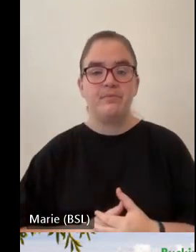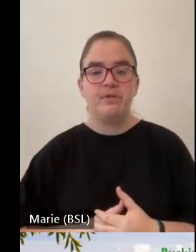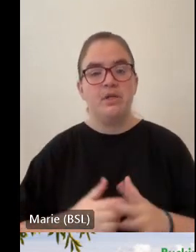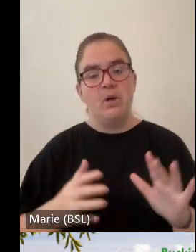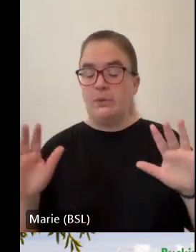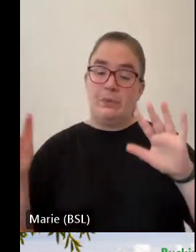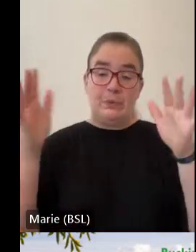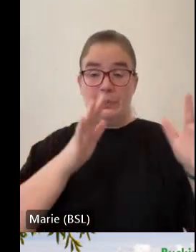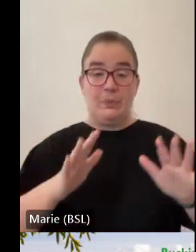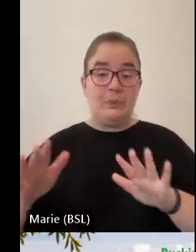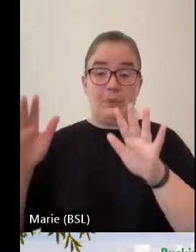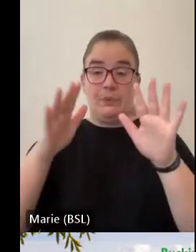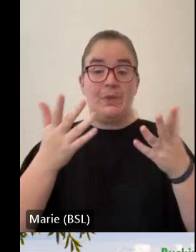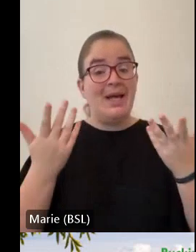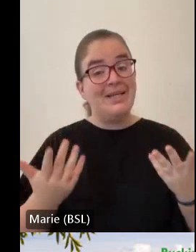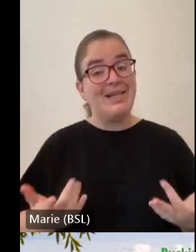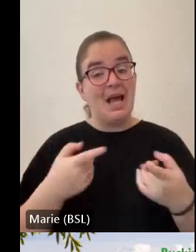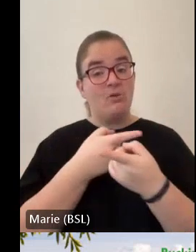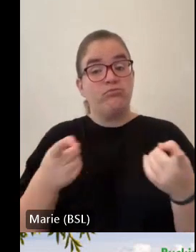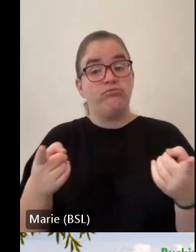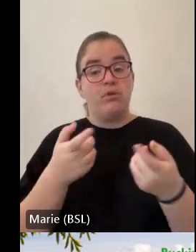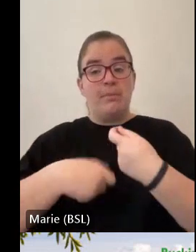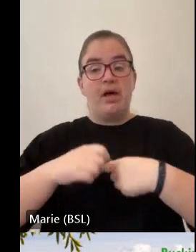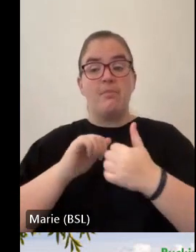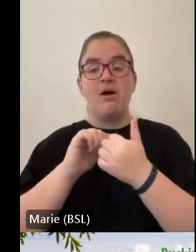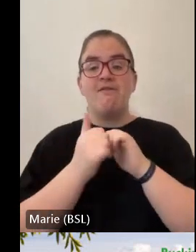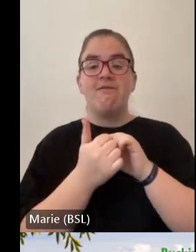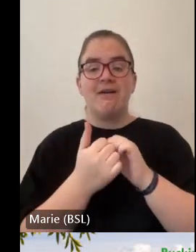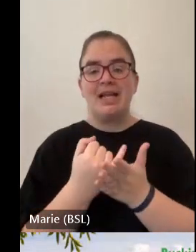So congratulations, you're now a friend against scans. Woo Hoo.